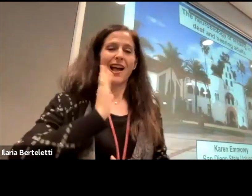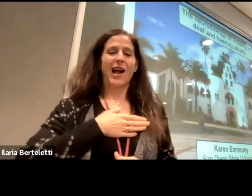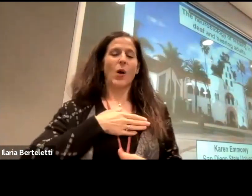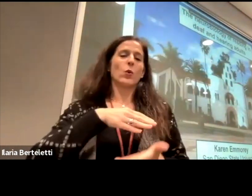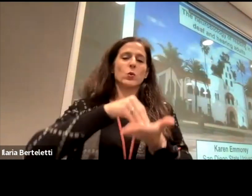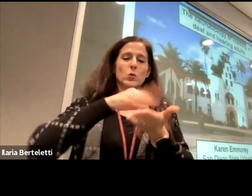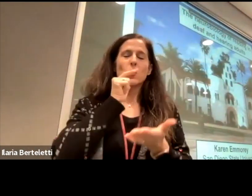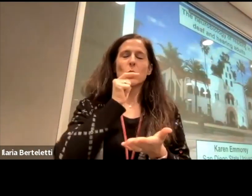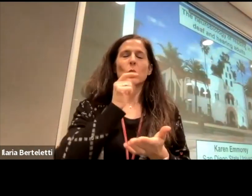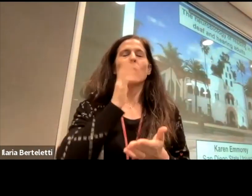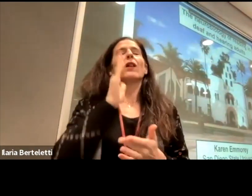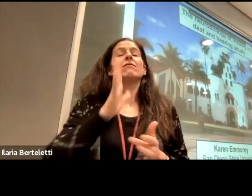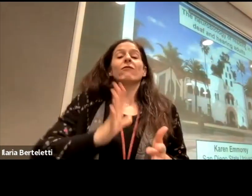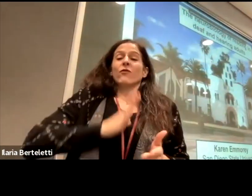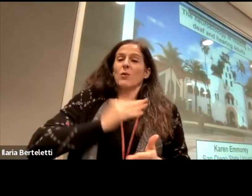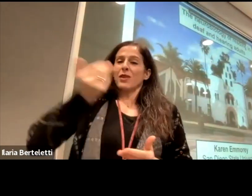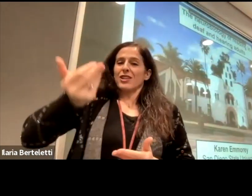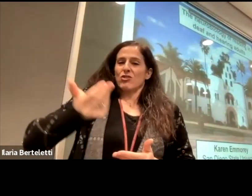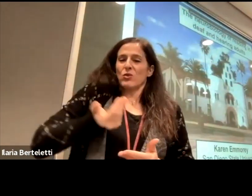more formally introduce our presenter today.